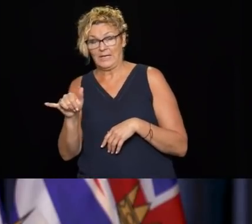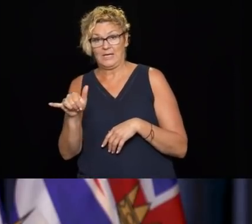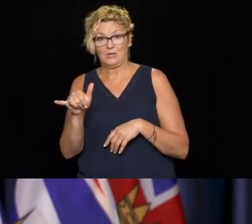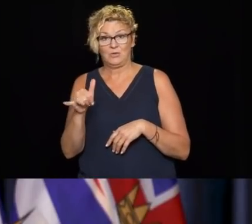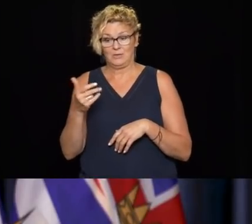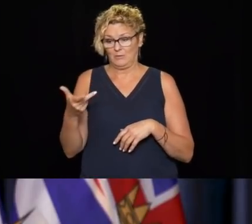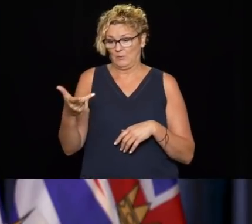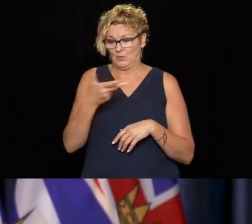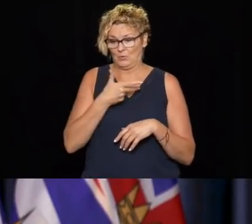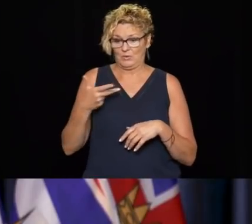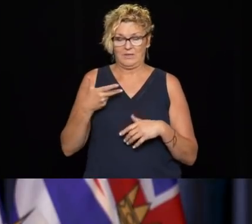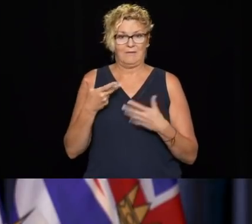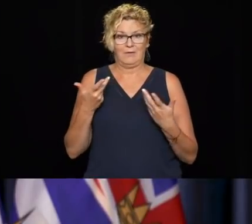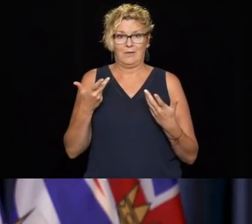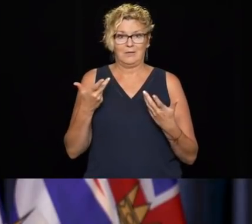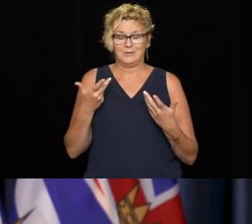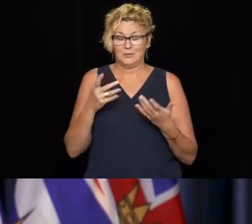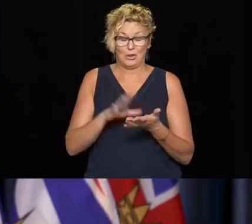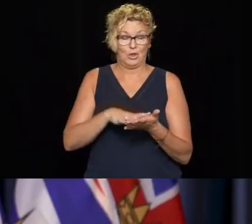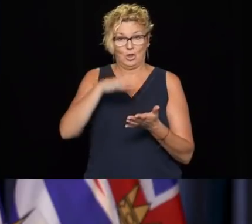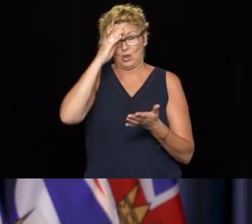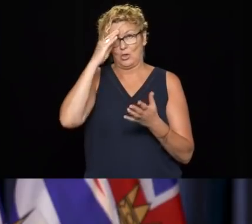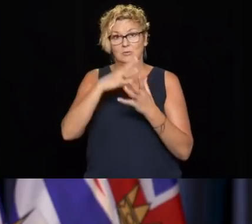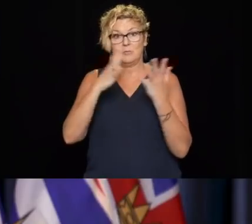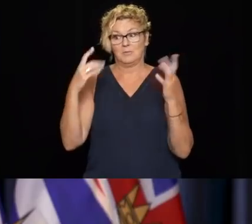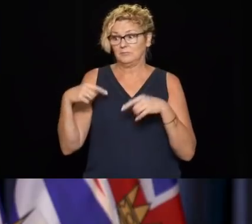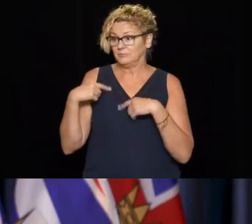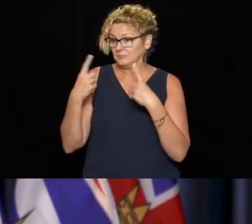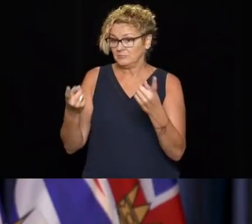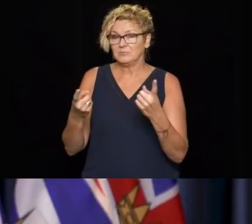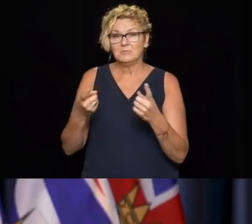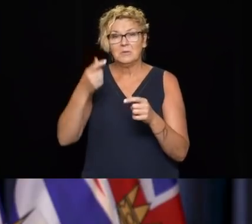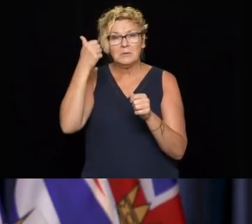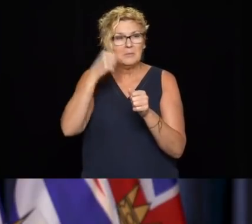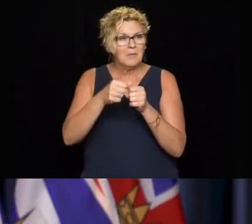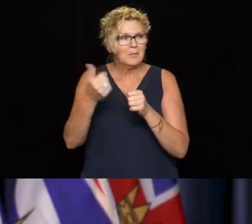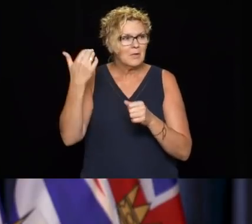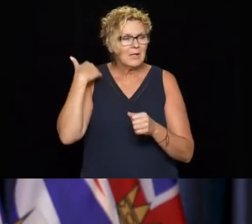Is Minister Dix and Dr. Henry have said, we know more today than we did